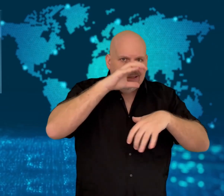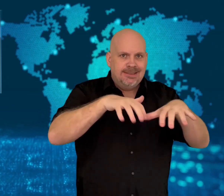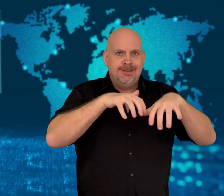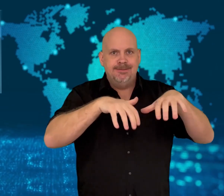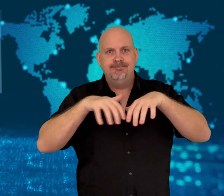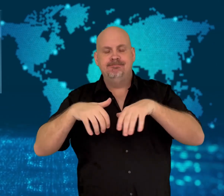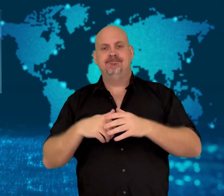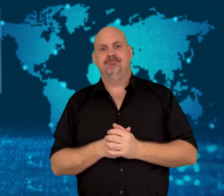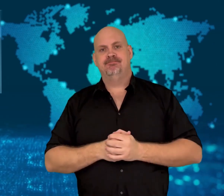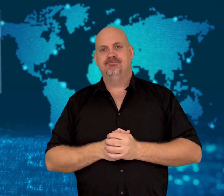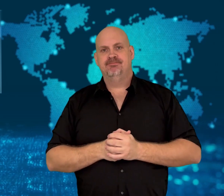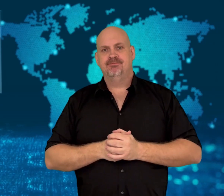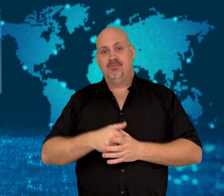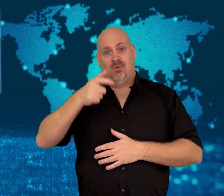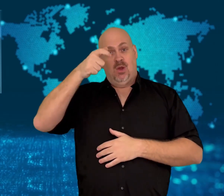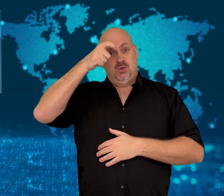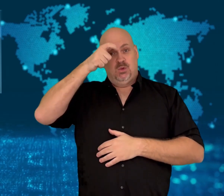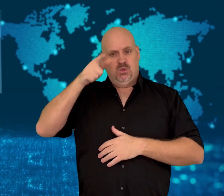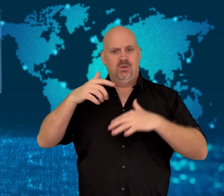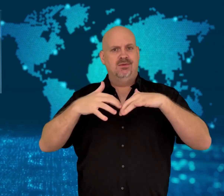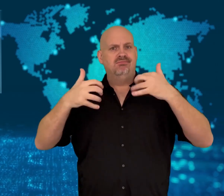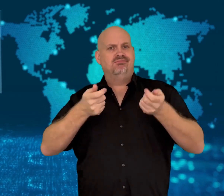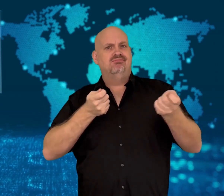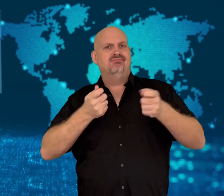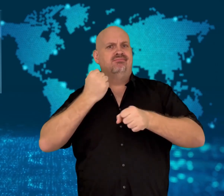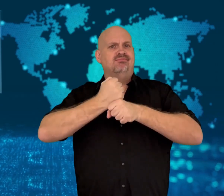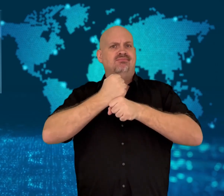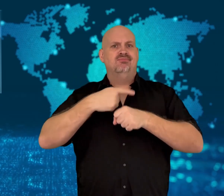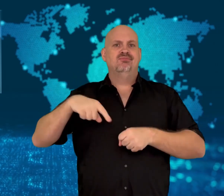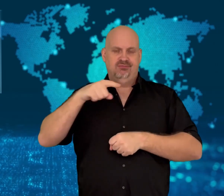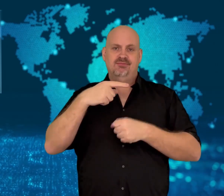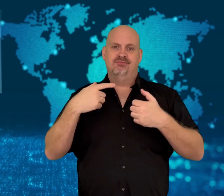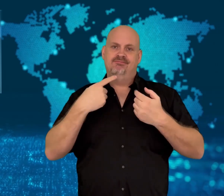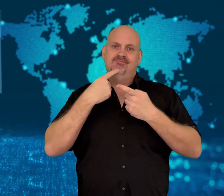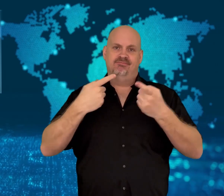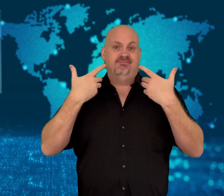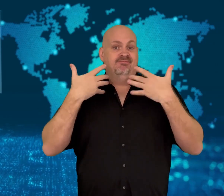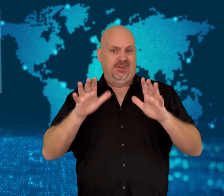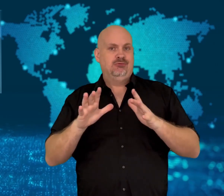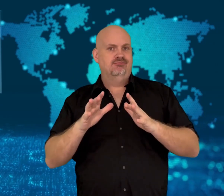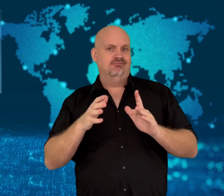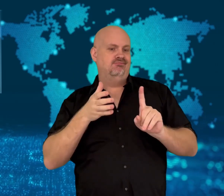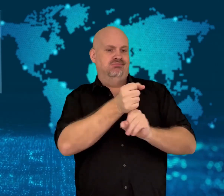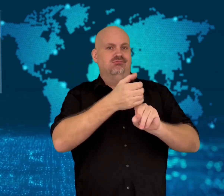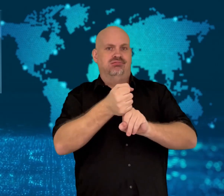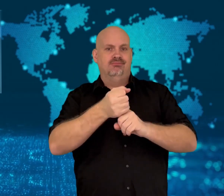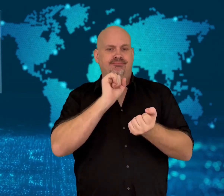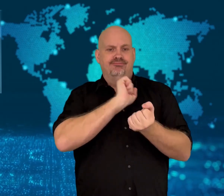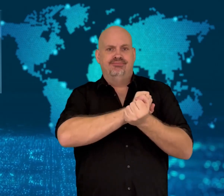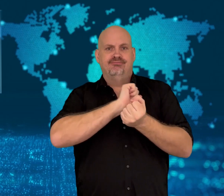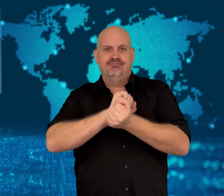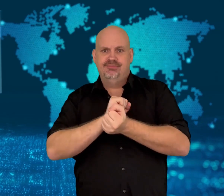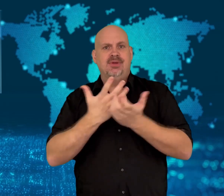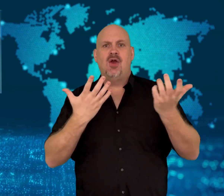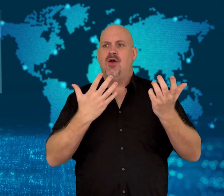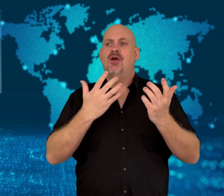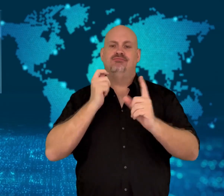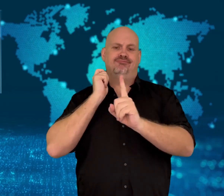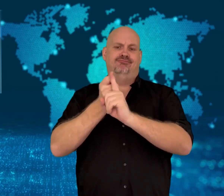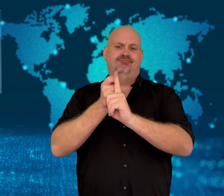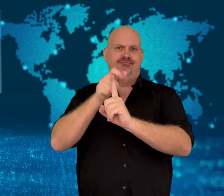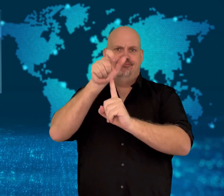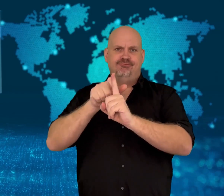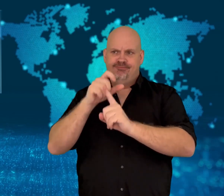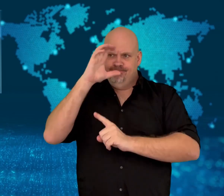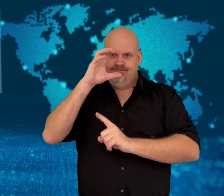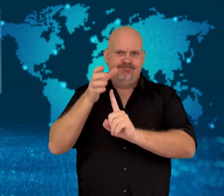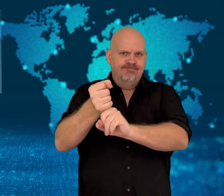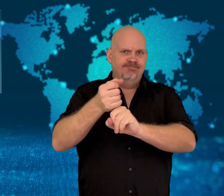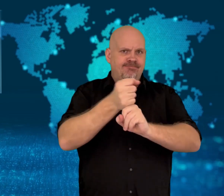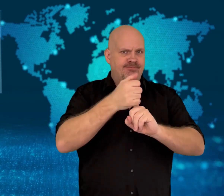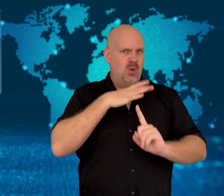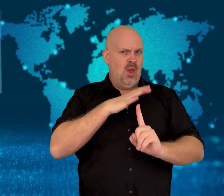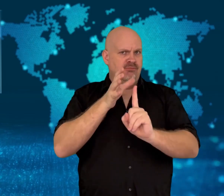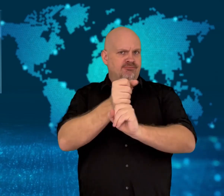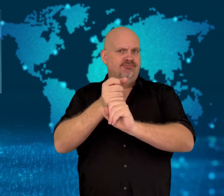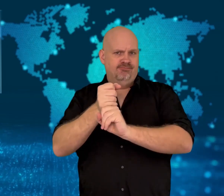Turkish officials have detained or issued arrest warrants for over 130 people